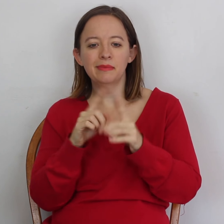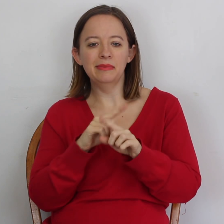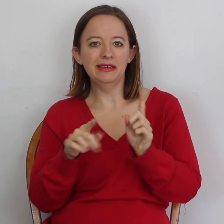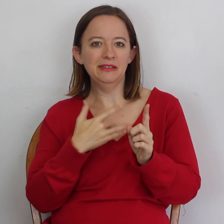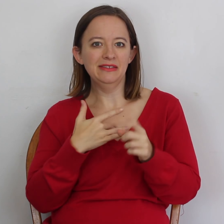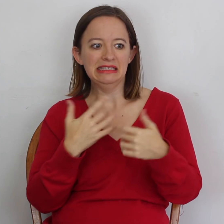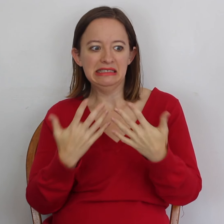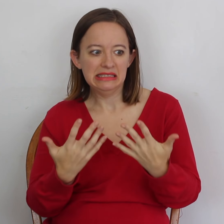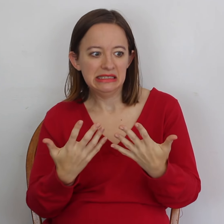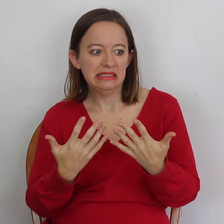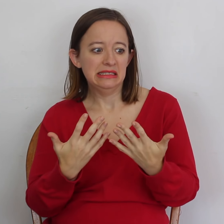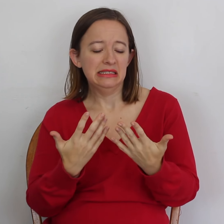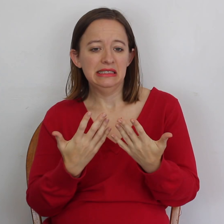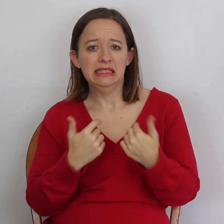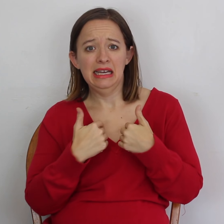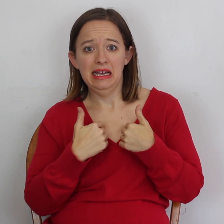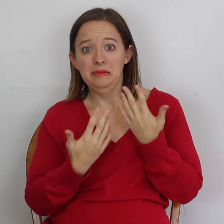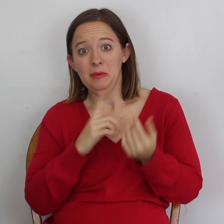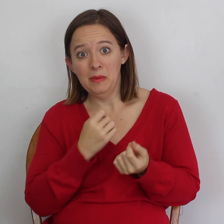Uh.... maybe...